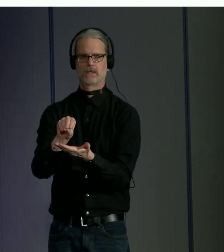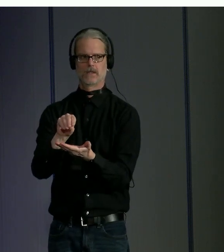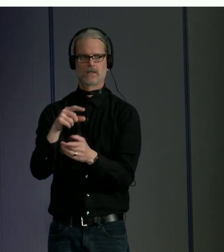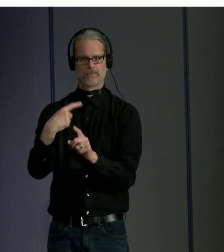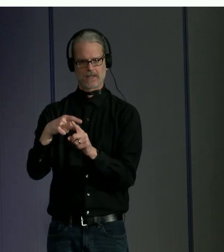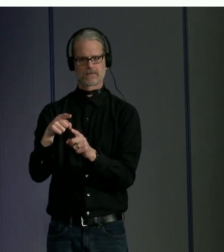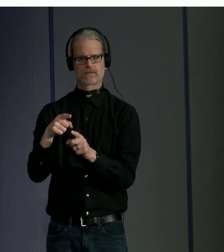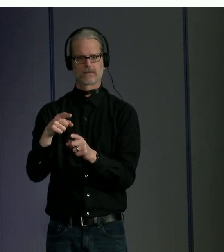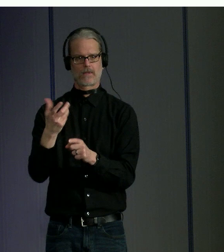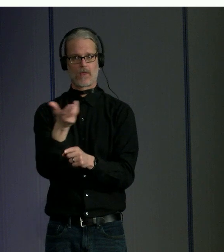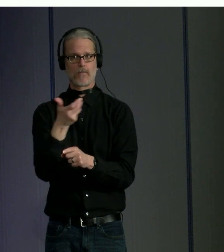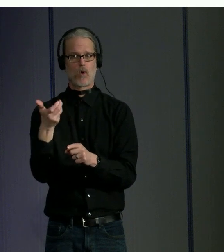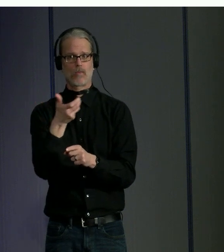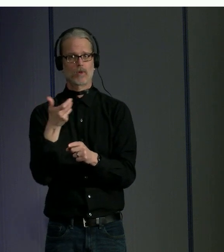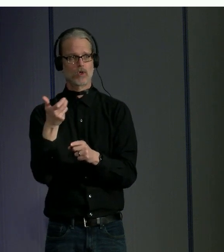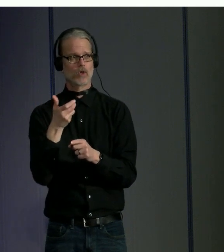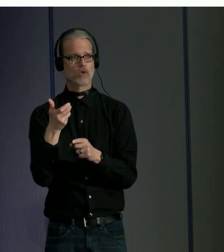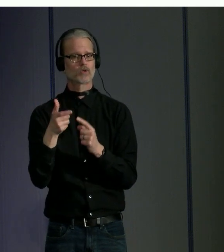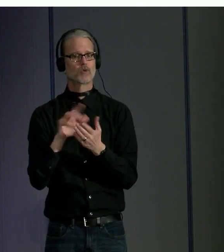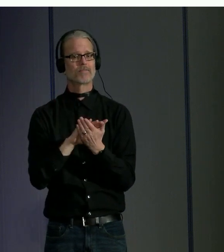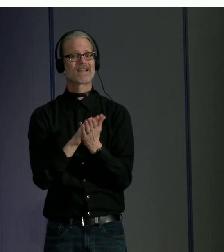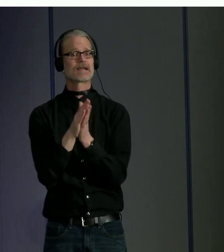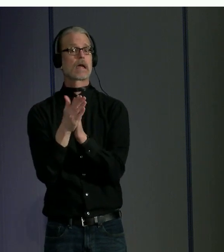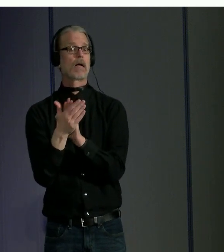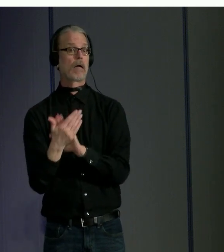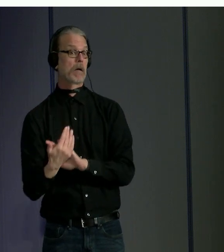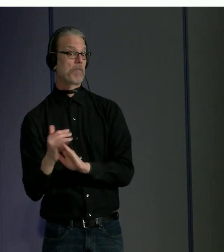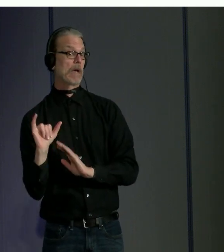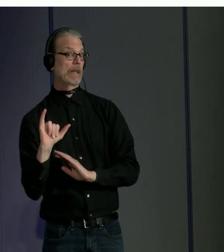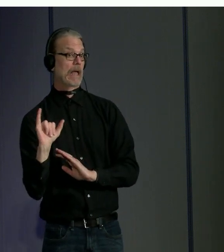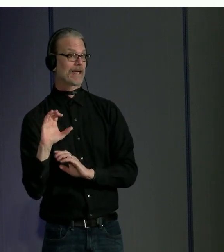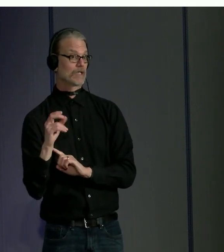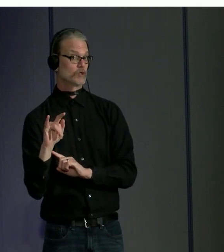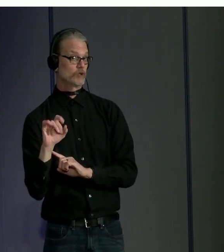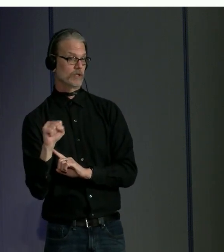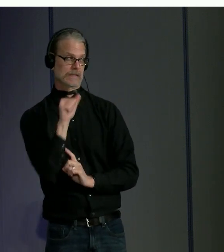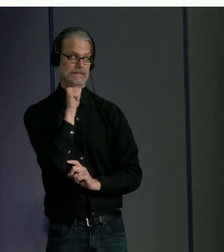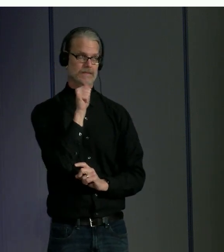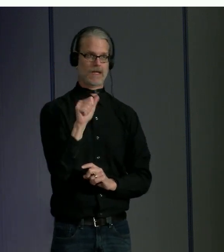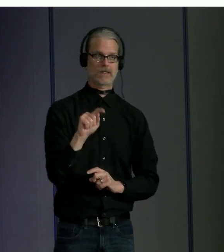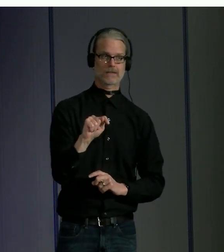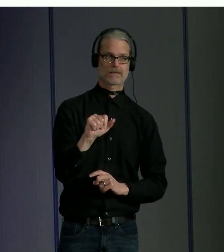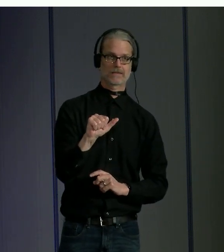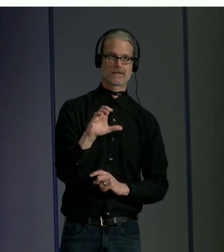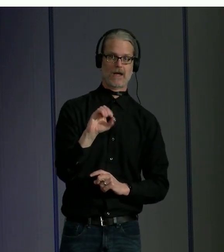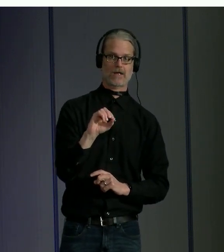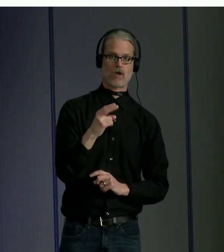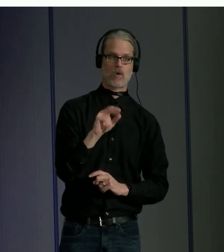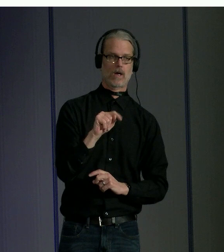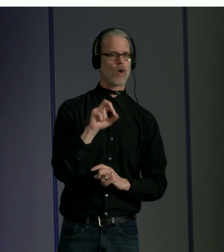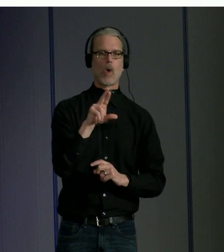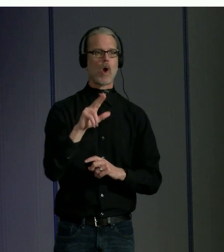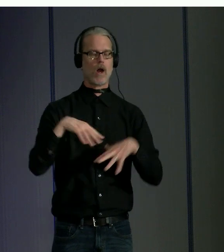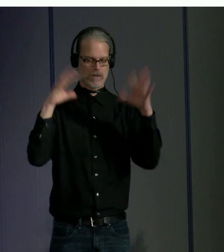make it more Chile-like instead of KenTacoHut? Or should we just burn it to the ground?